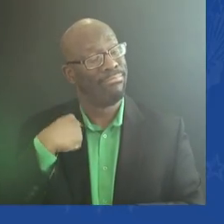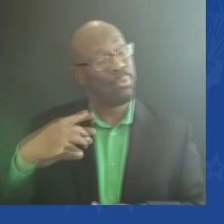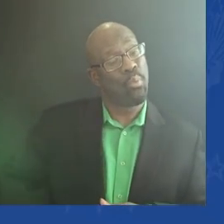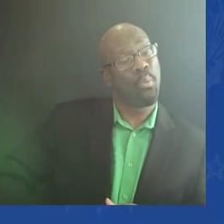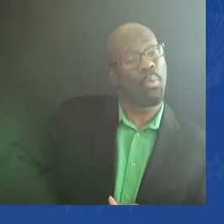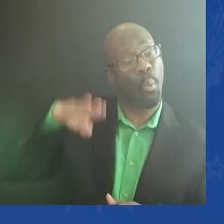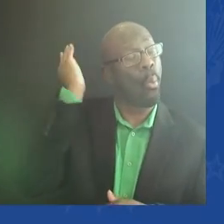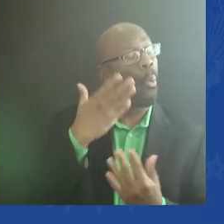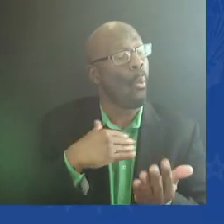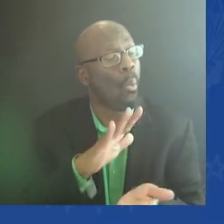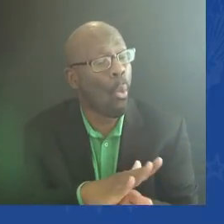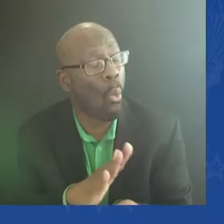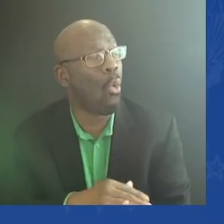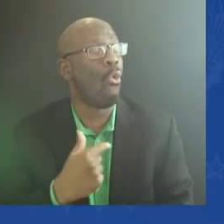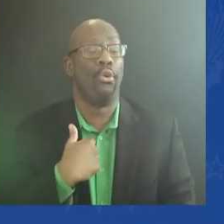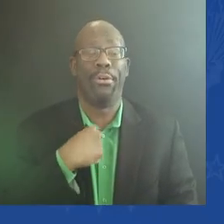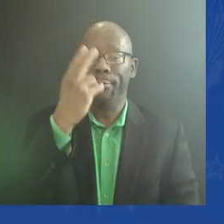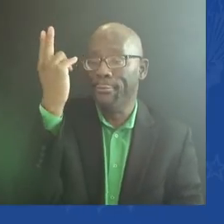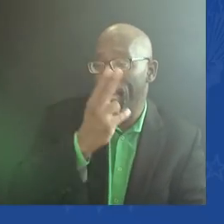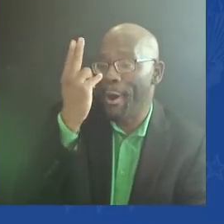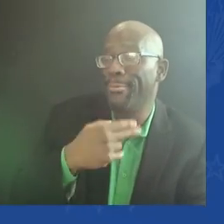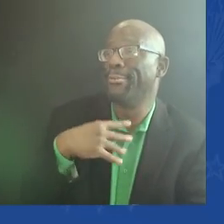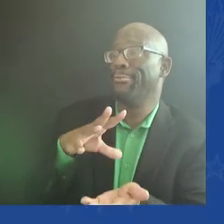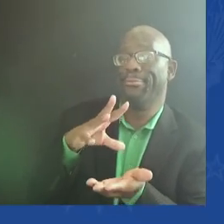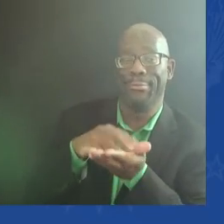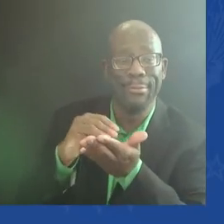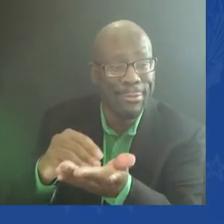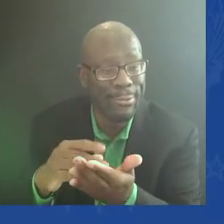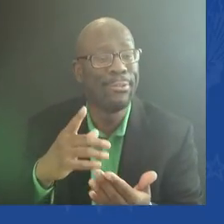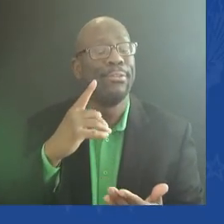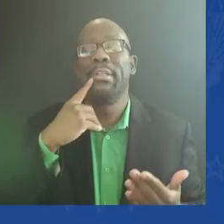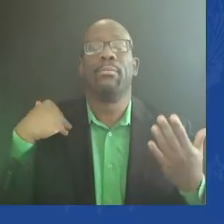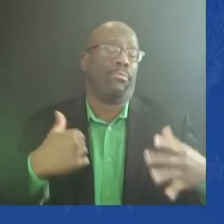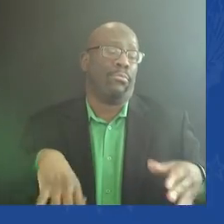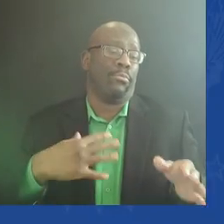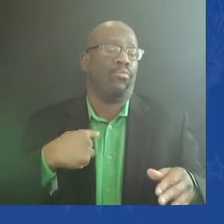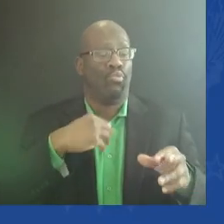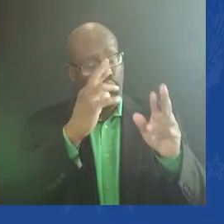And I have great respect for people who have other religious views,